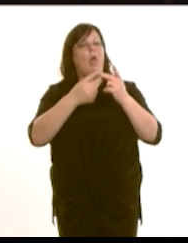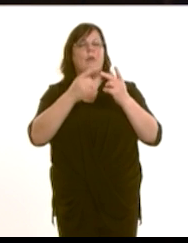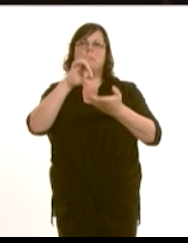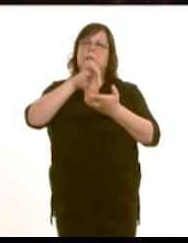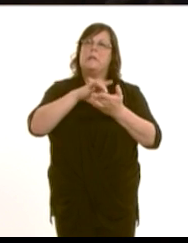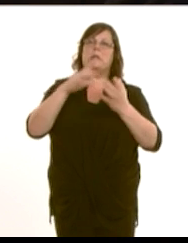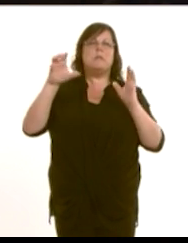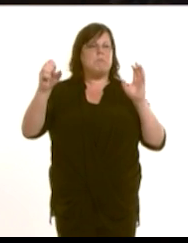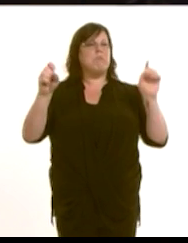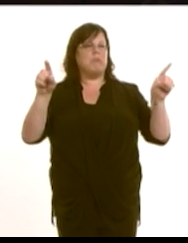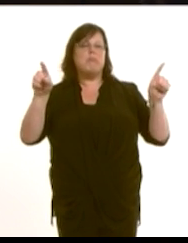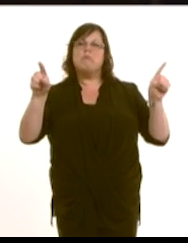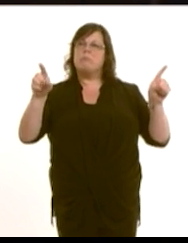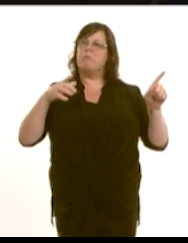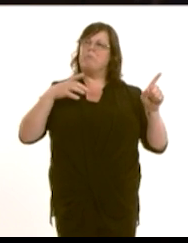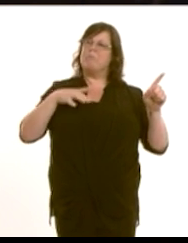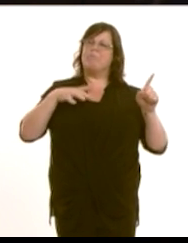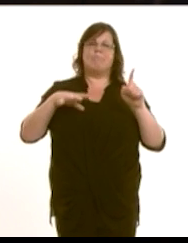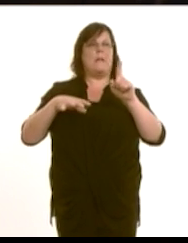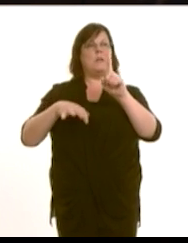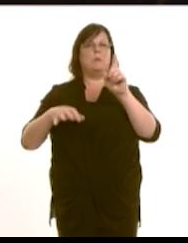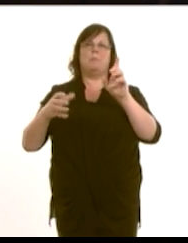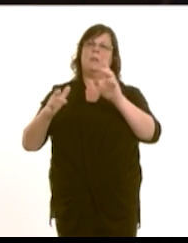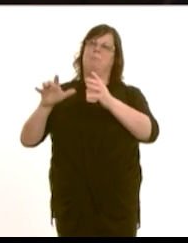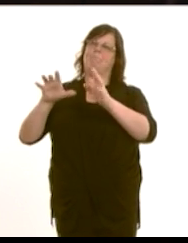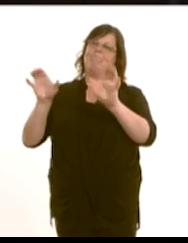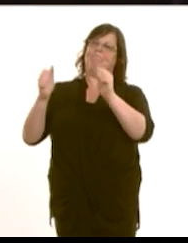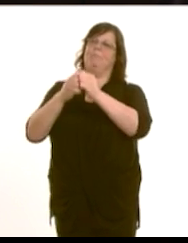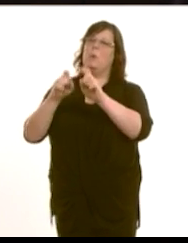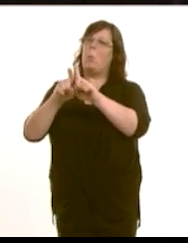Does the First Minister agree with me that, in moving forward, the distinct status of